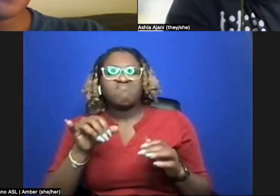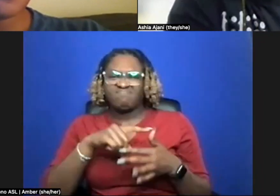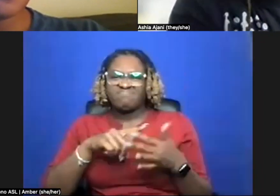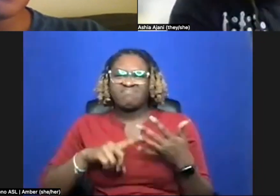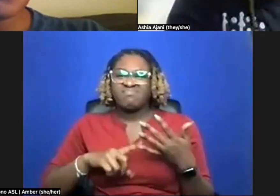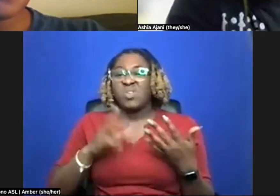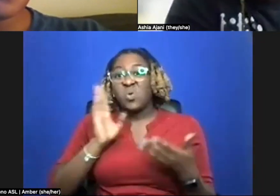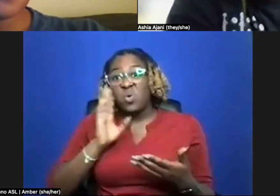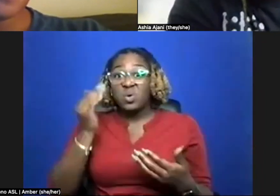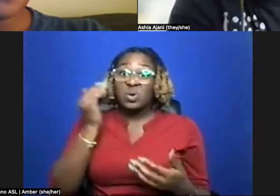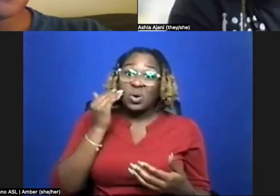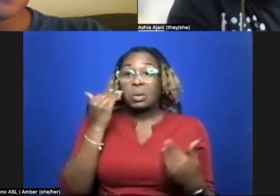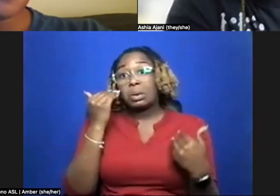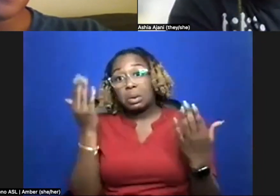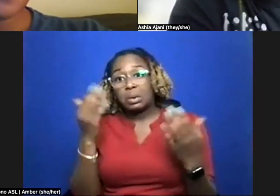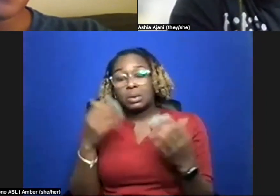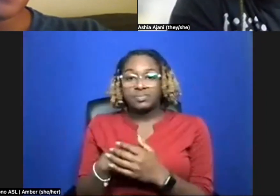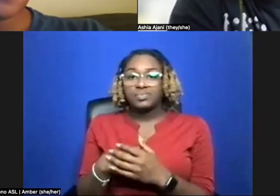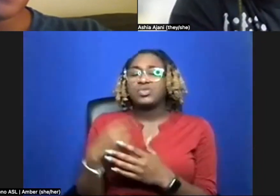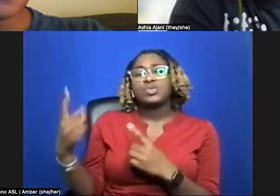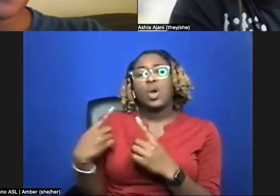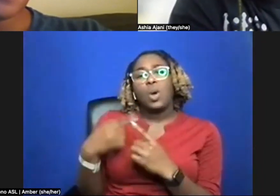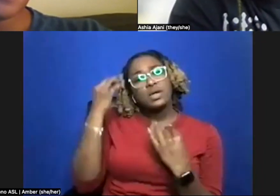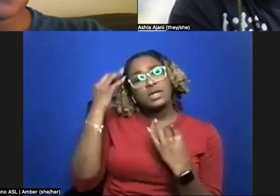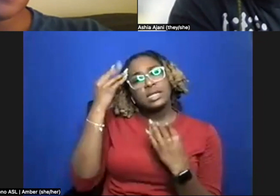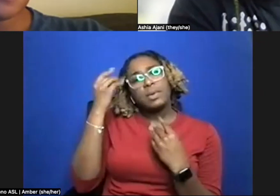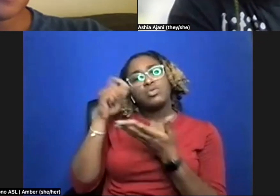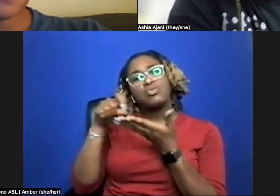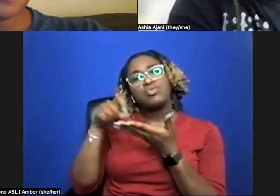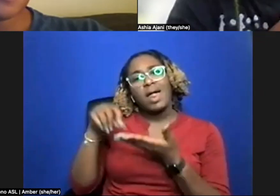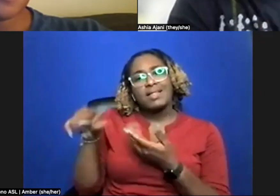I was thinking of as I was writing, that poem in particular was like, there's like no clear